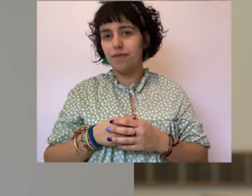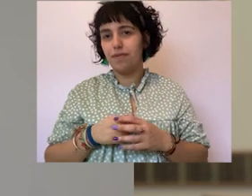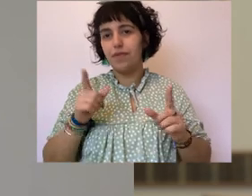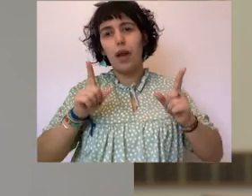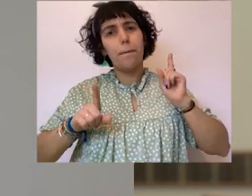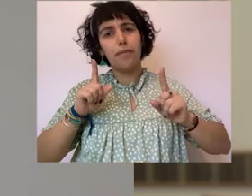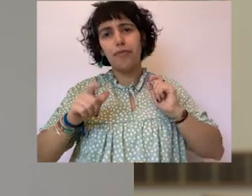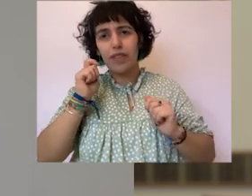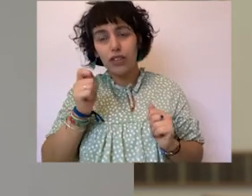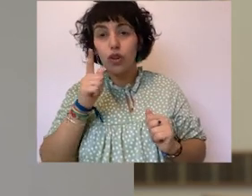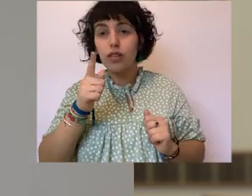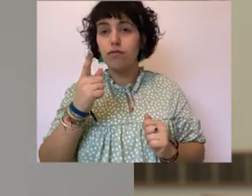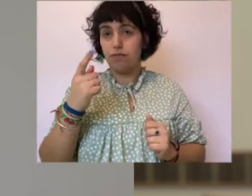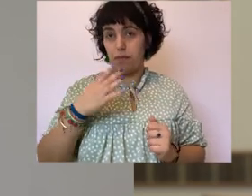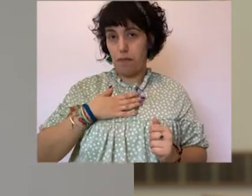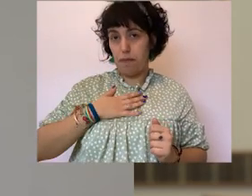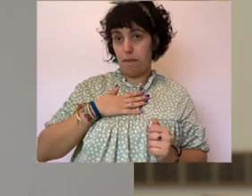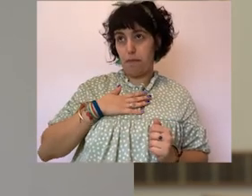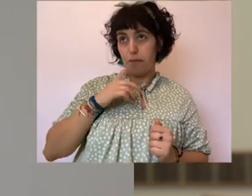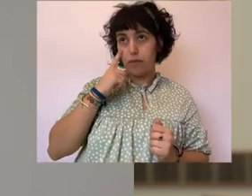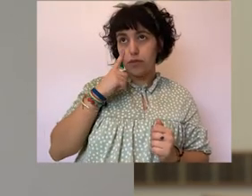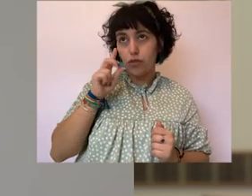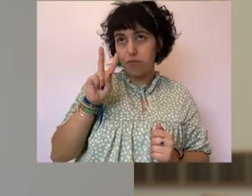"Do I look like someone, you want something?"